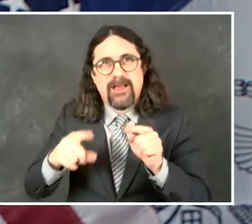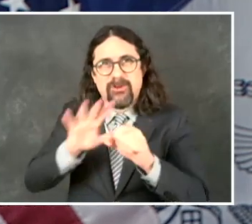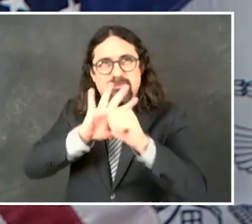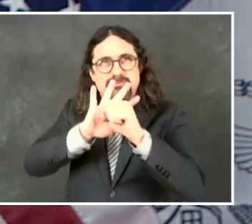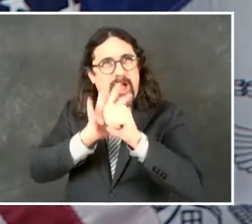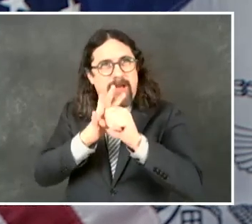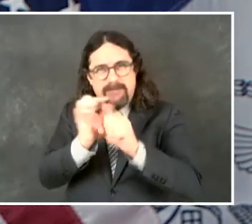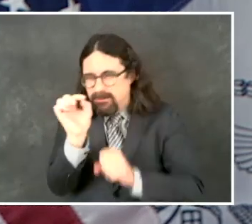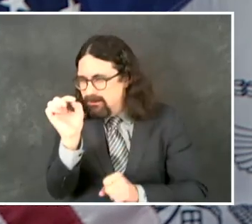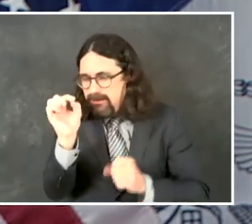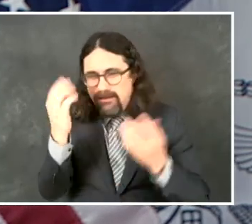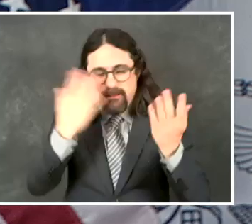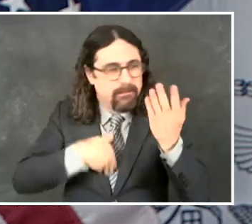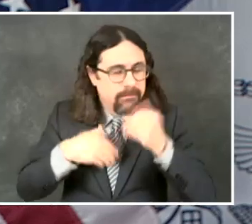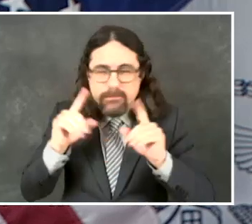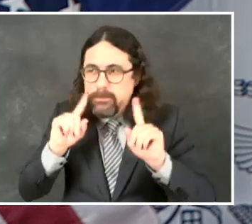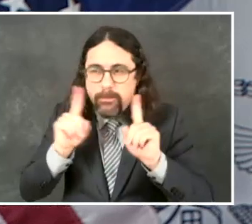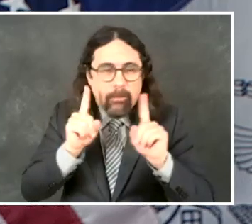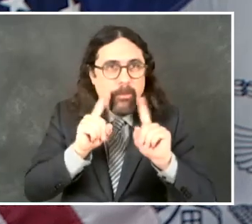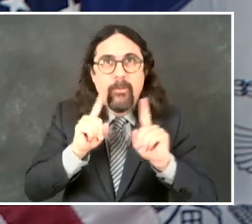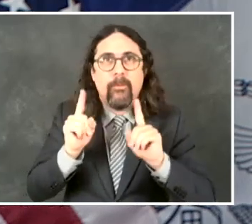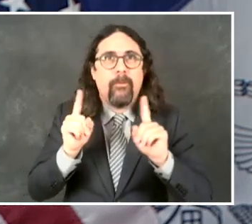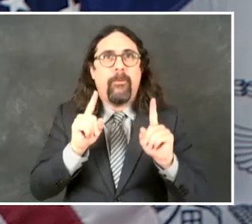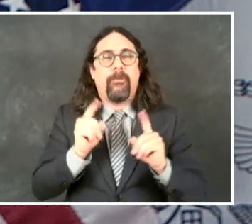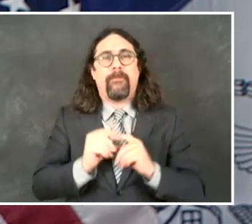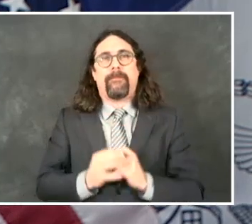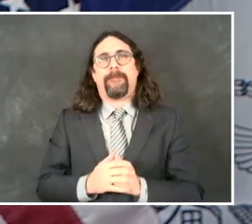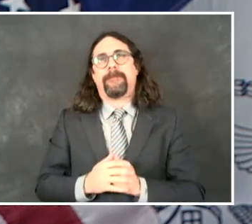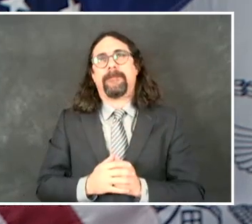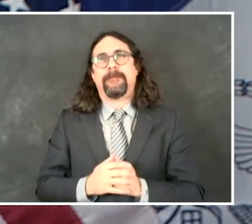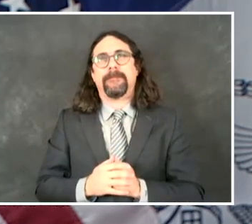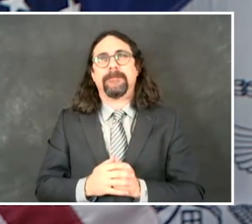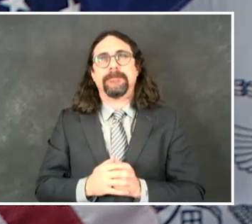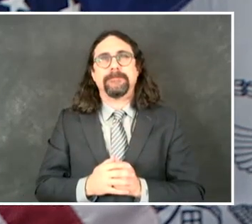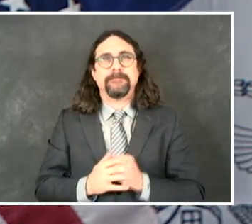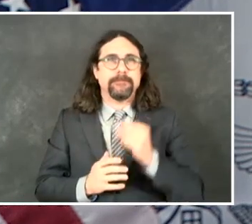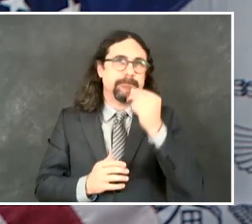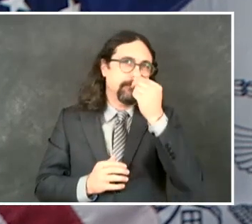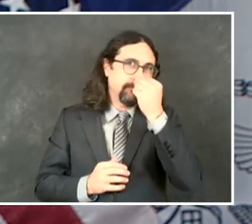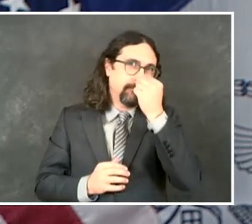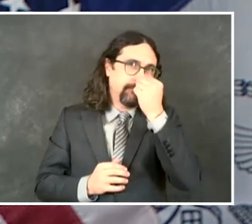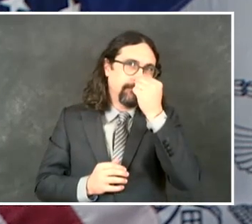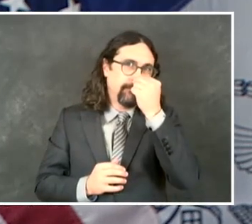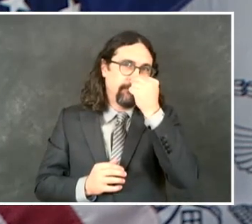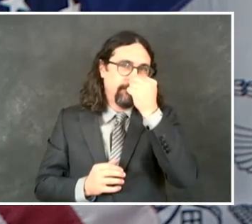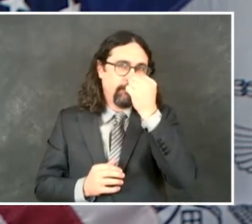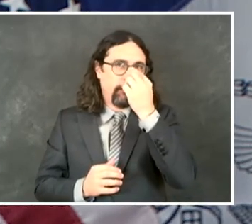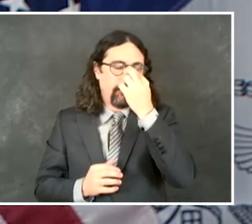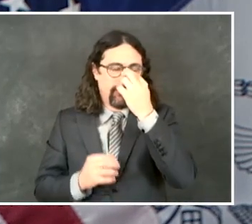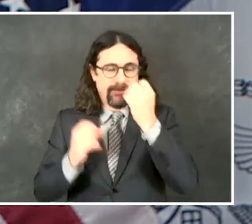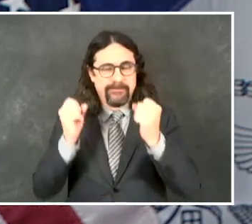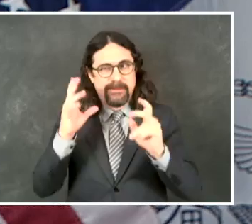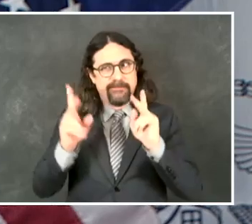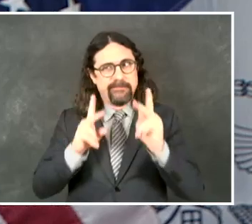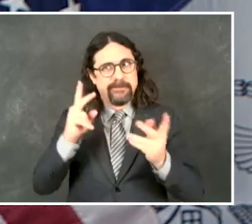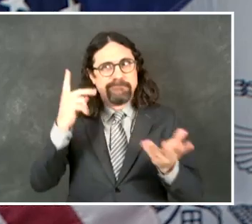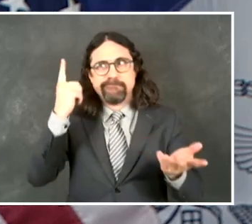BUT THE THING WE ALL WANT TO KNOW THE MOST IS ABOUT WHAST' HAPPIENN TO OUR OWN FAMILIES AND HAW PHAPNGEN